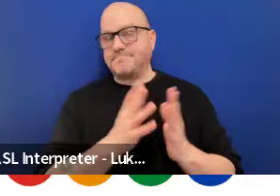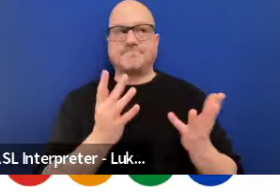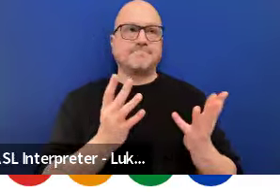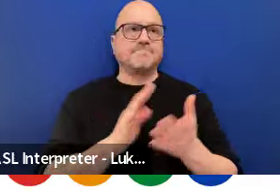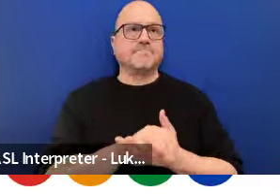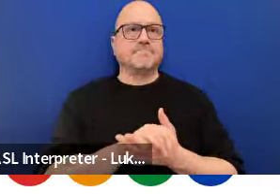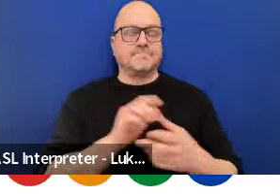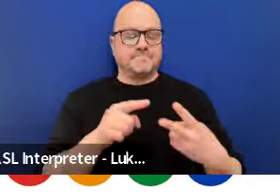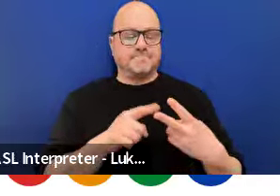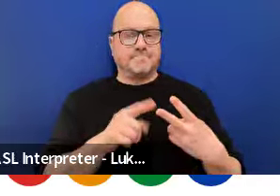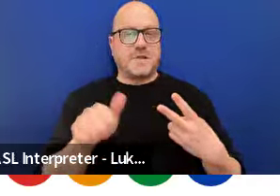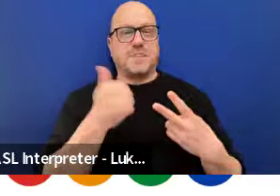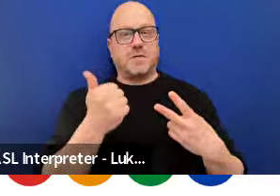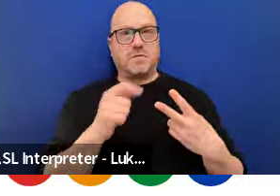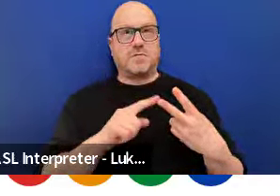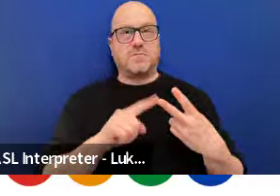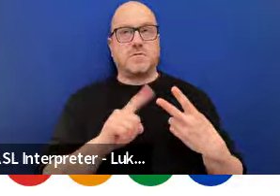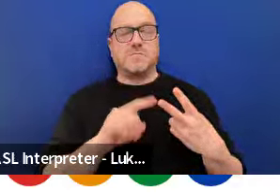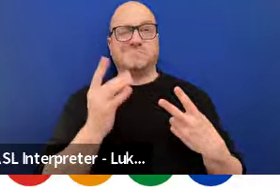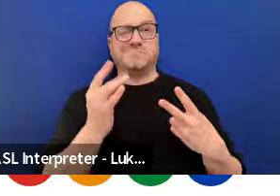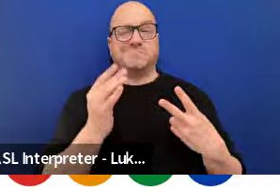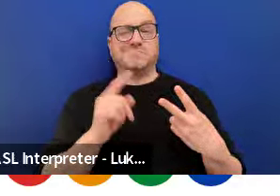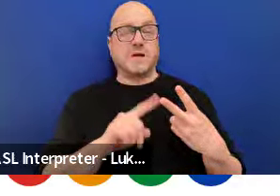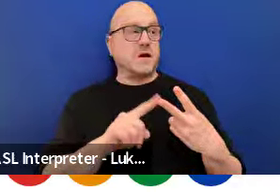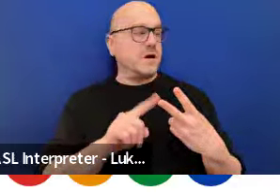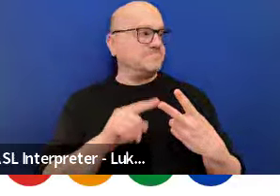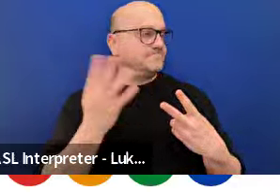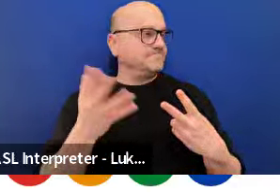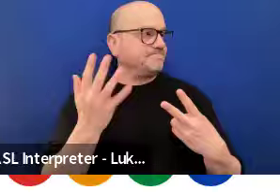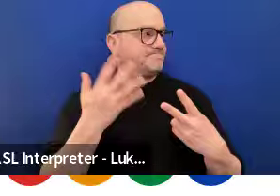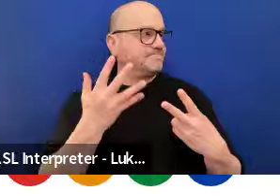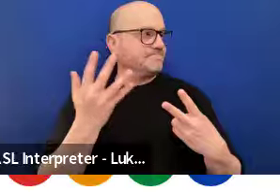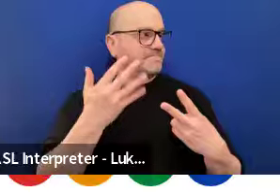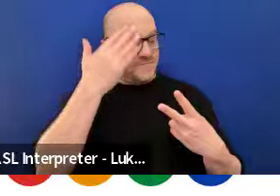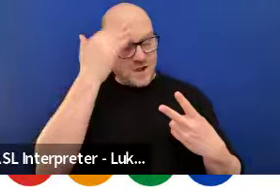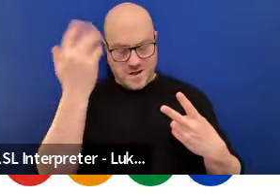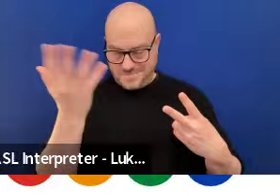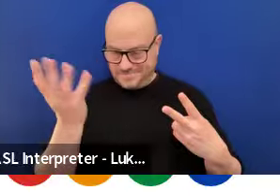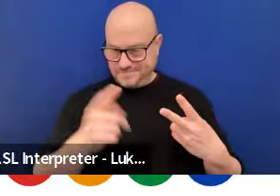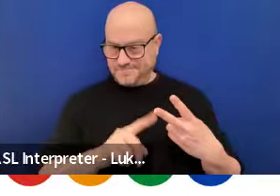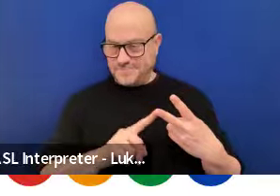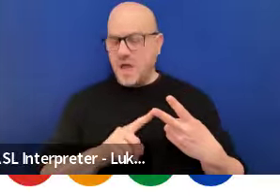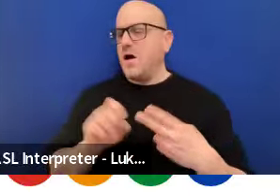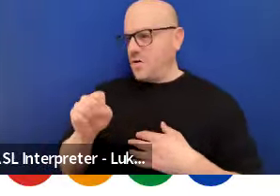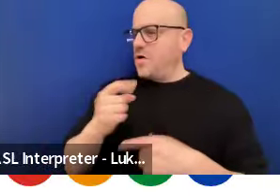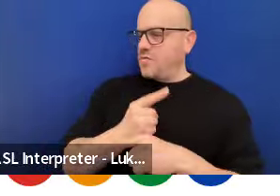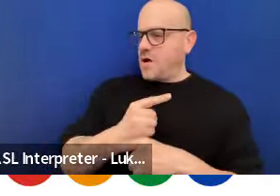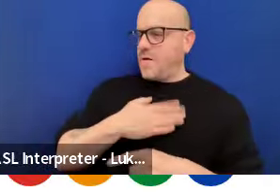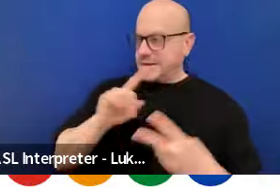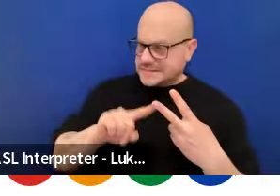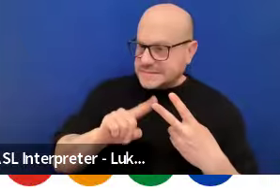RECOGNIZING THE CUSTOMER CALLED TO CANCEL. OH, GOSH, THE SECOND PART OF THE